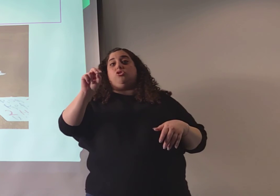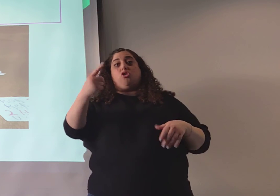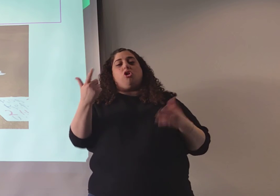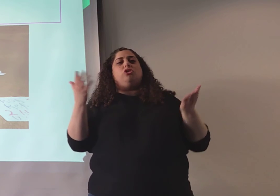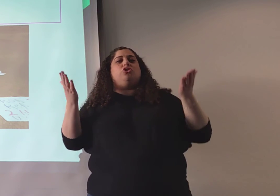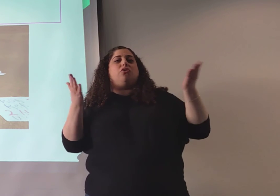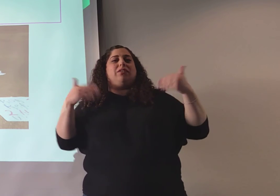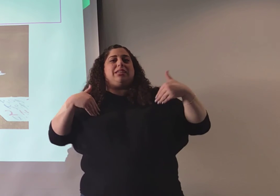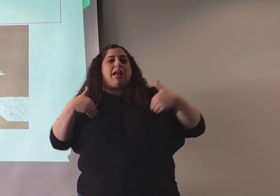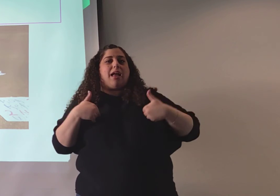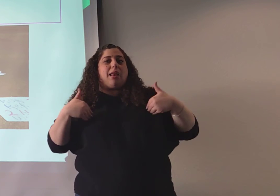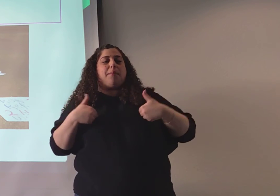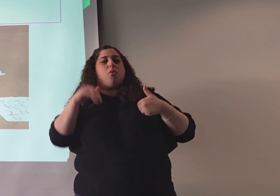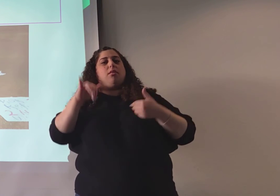to – can make to a landlord.